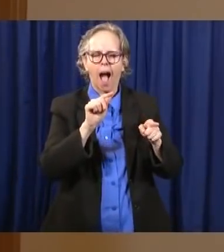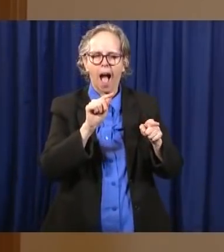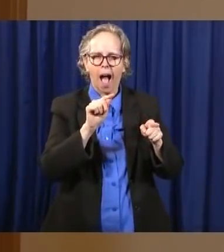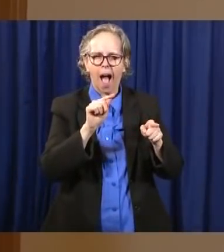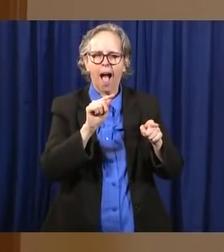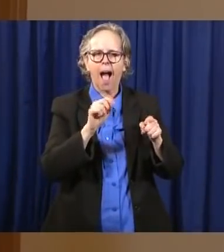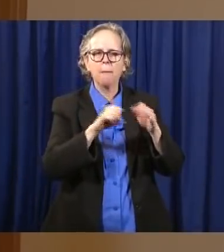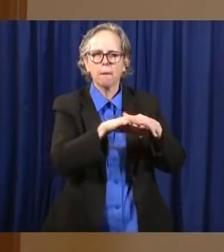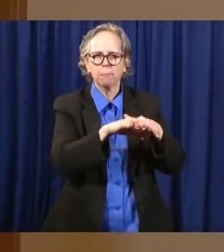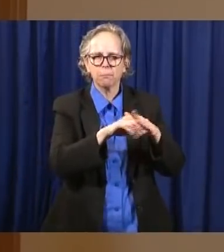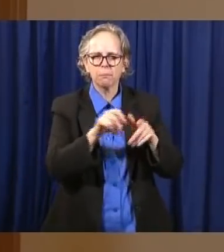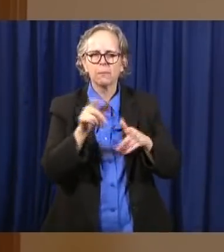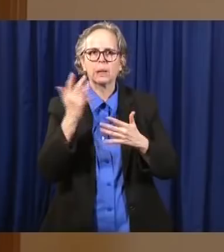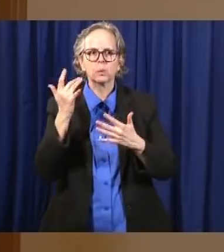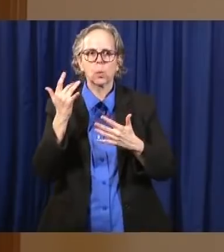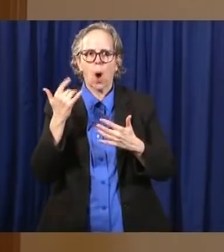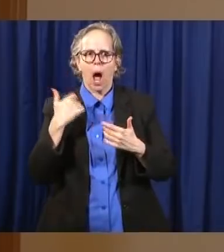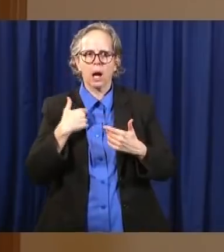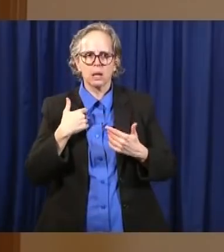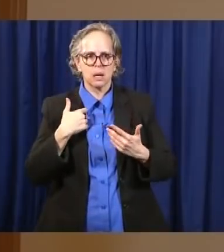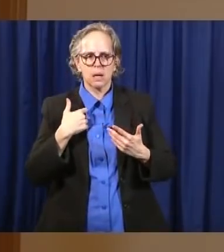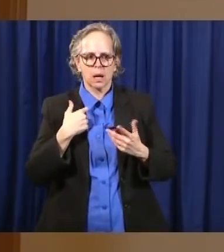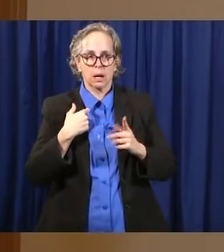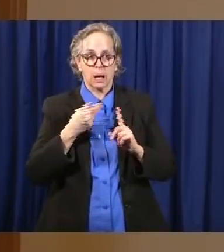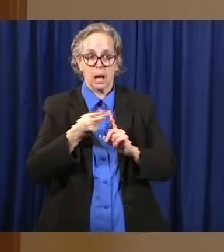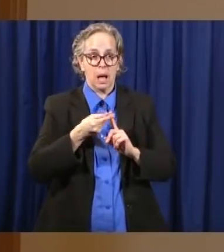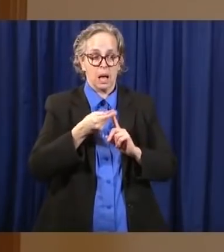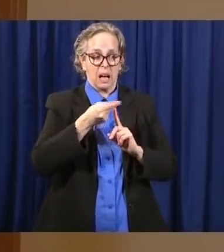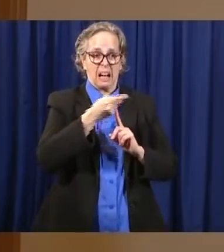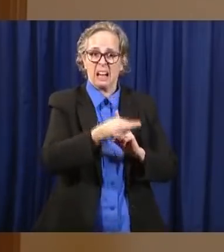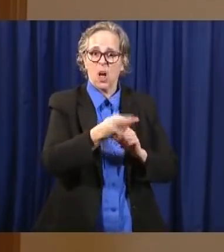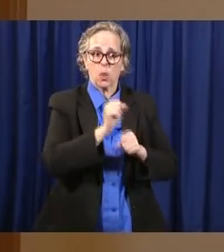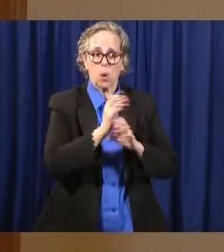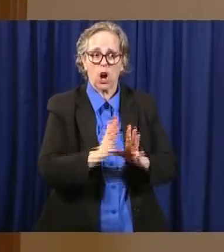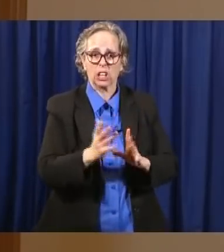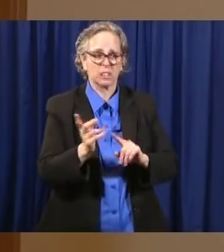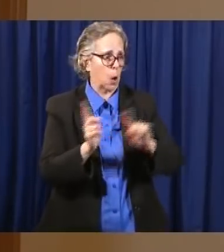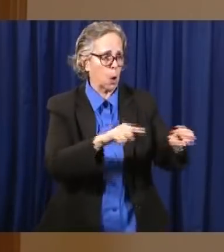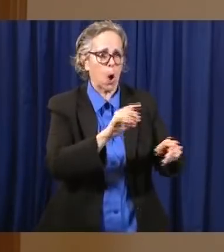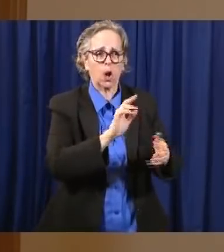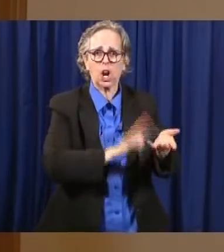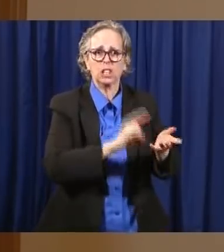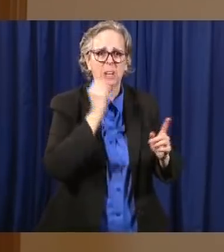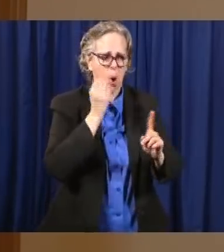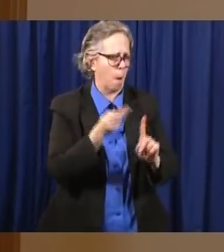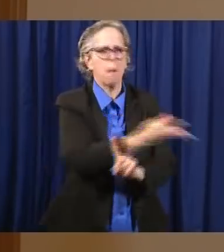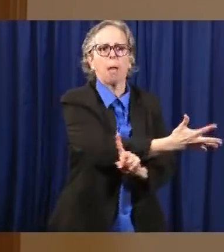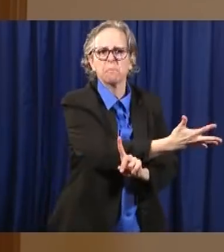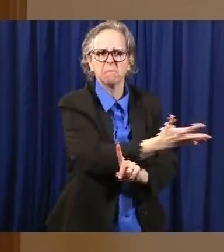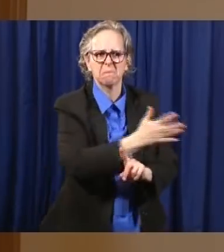HOSPICE CARE, VA HOMES, PRISONS. YOU WILL SEE THAT AND THAT IS WHY IT IS SO IMPORTANT THAT WE